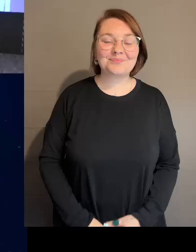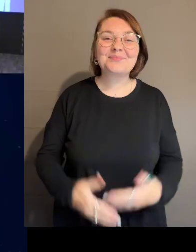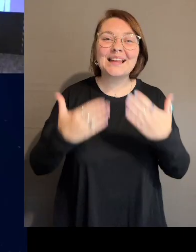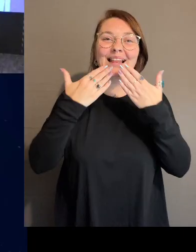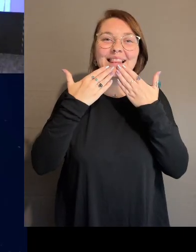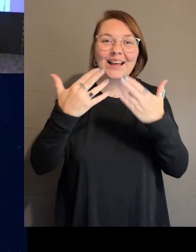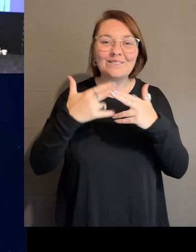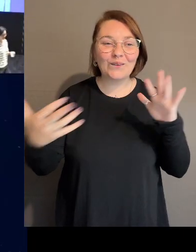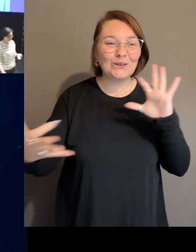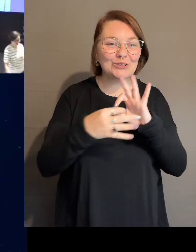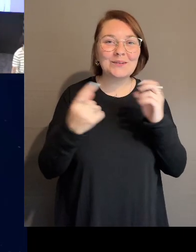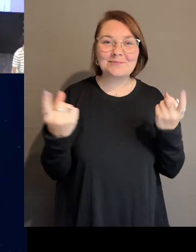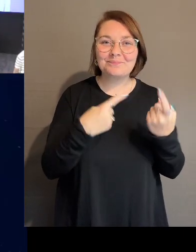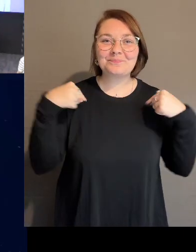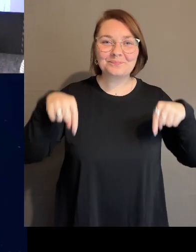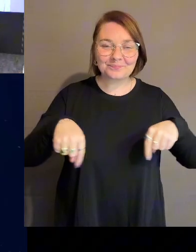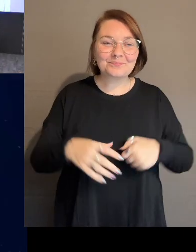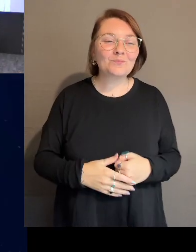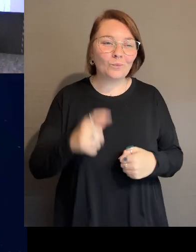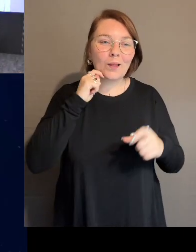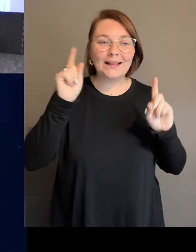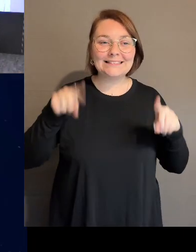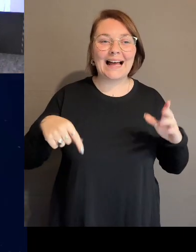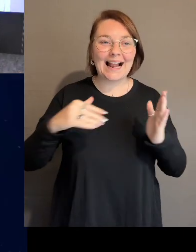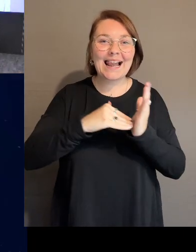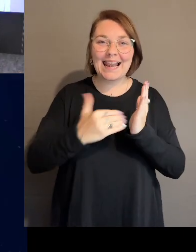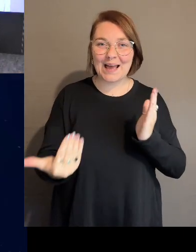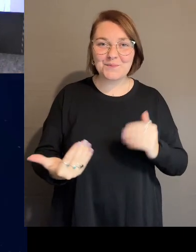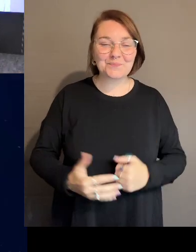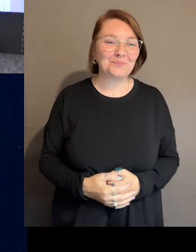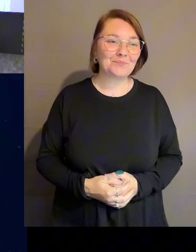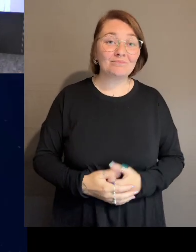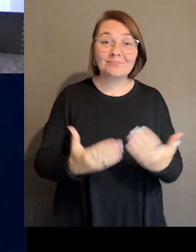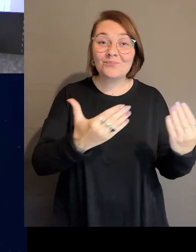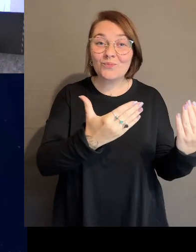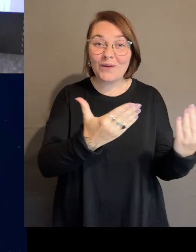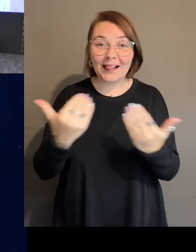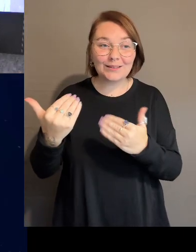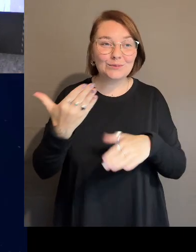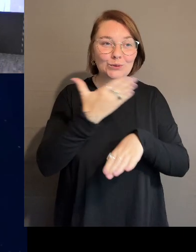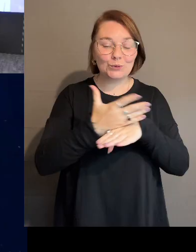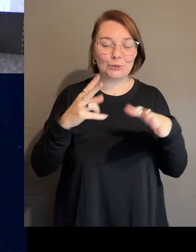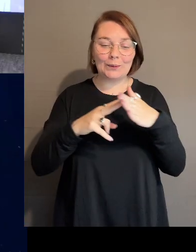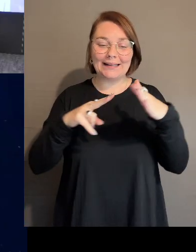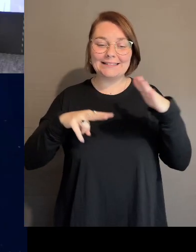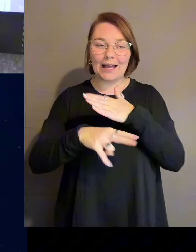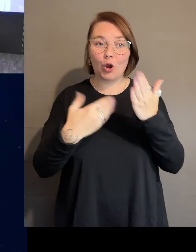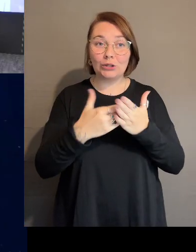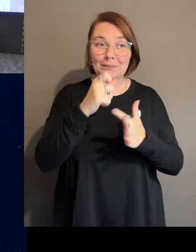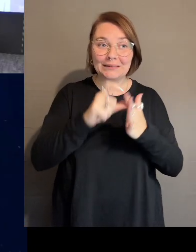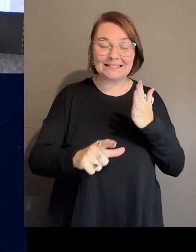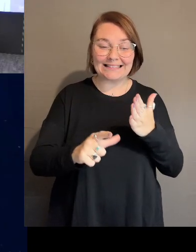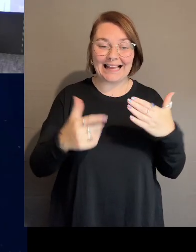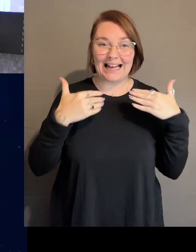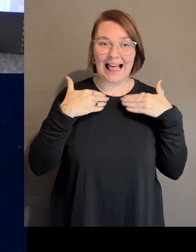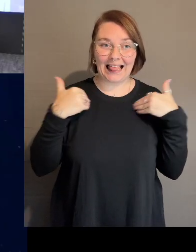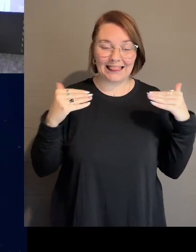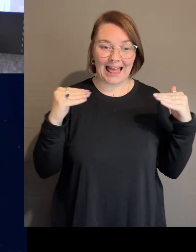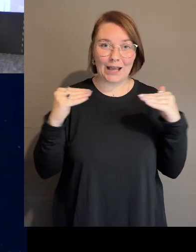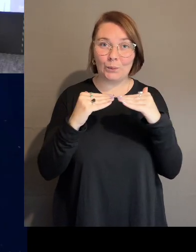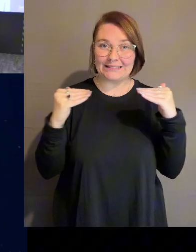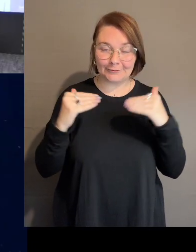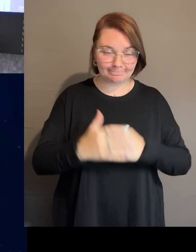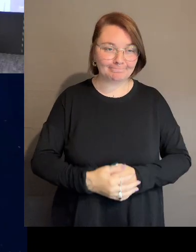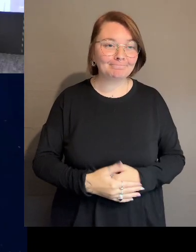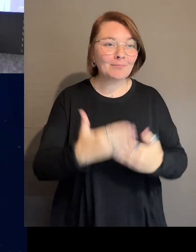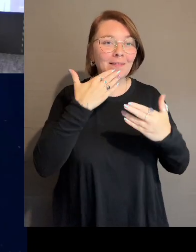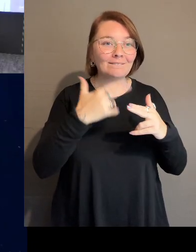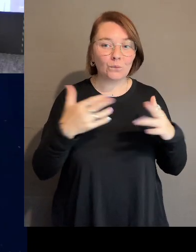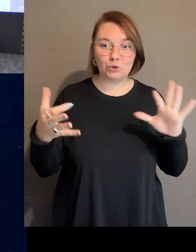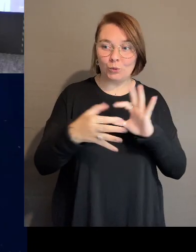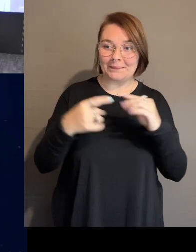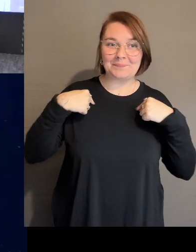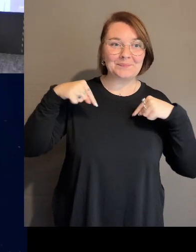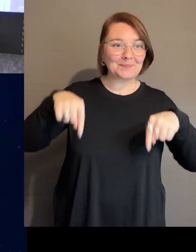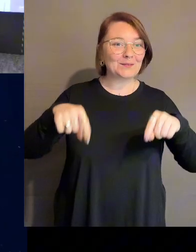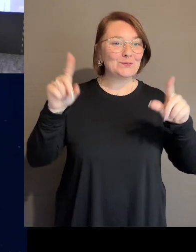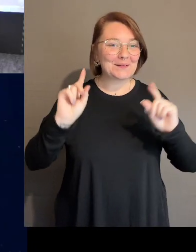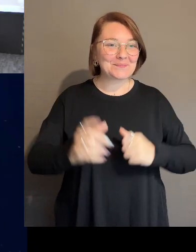Thanks, everyone, for joining. We will make a start. So, welcome to New Insights on Disability and Health Equity. Thanks so much for joining us today.